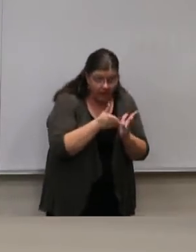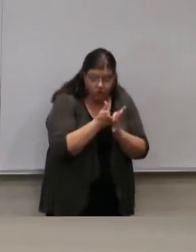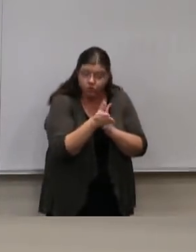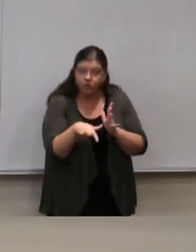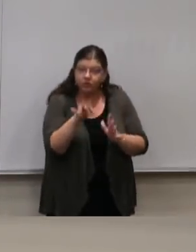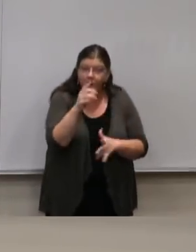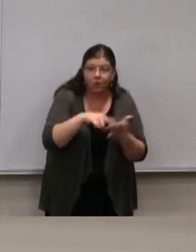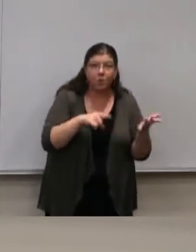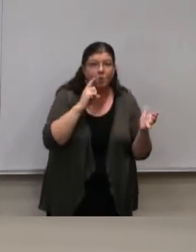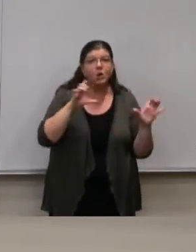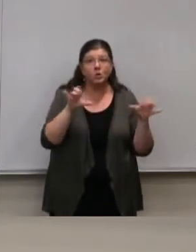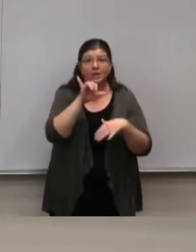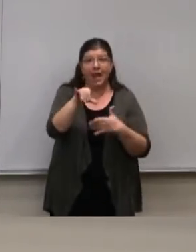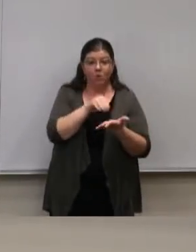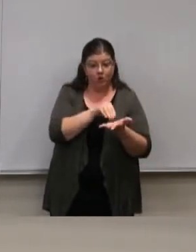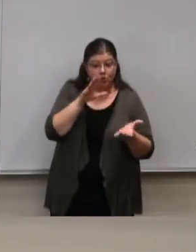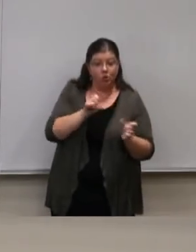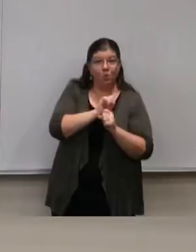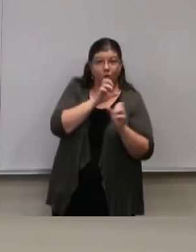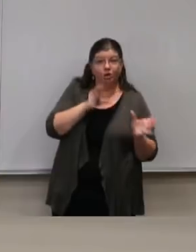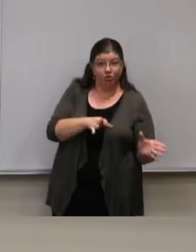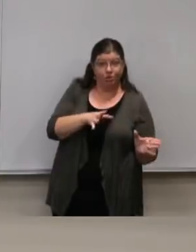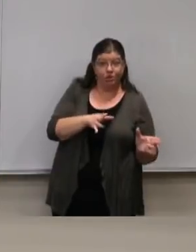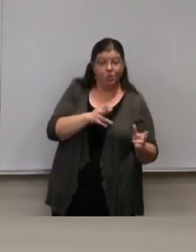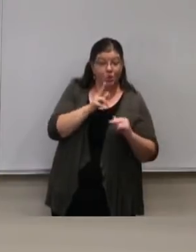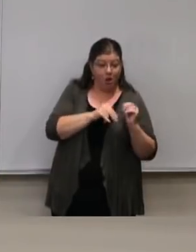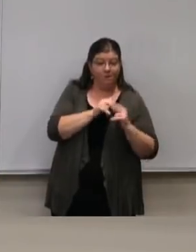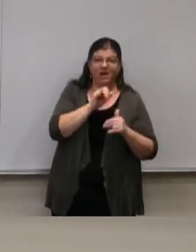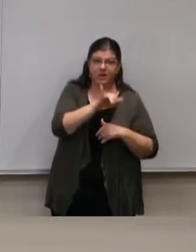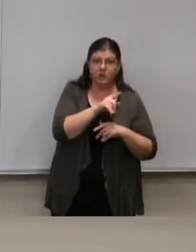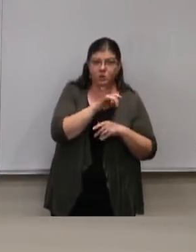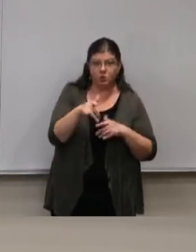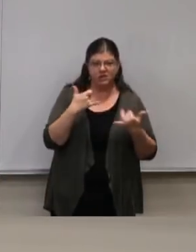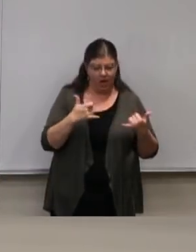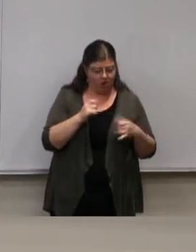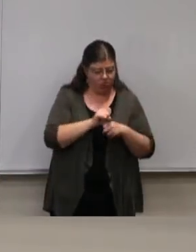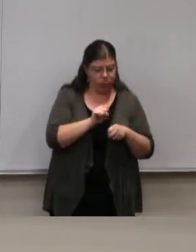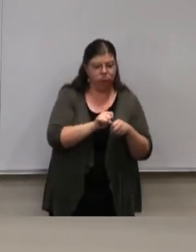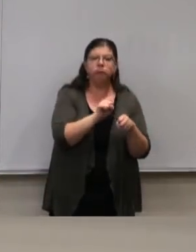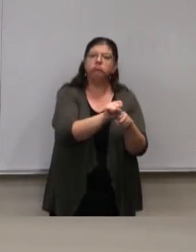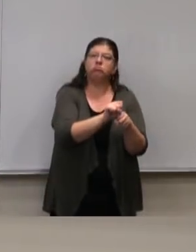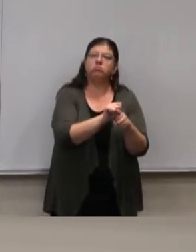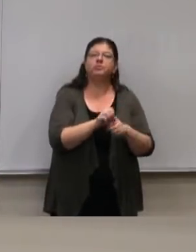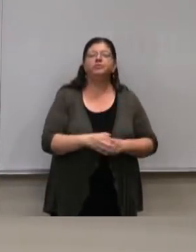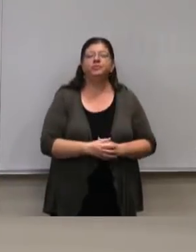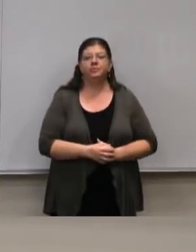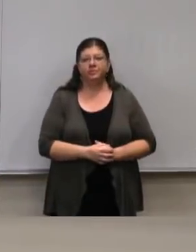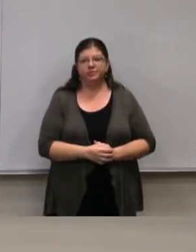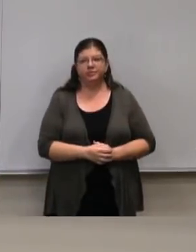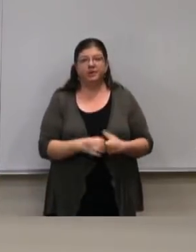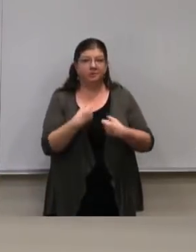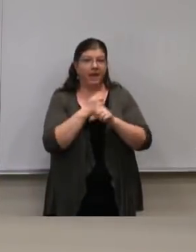We can do that with student workers. We're building some of those tools and we can we can make that happen.